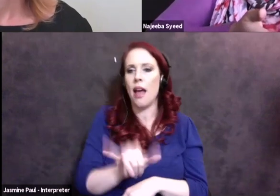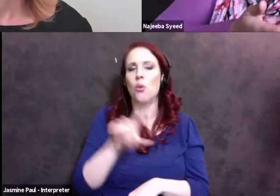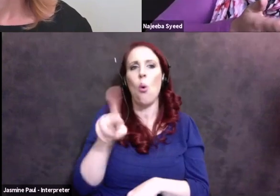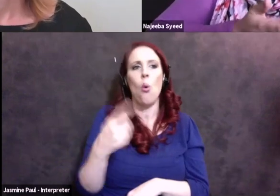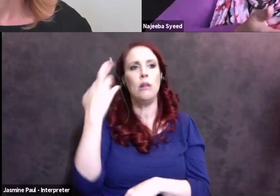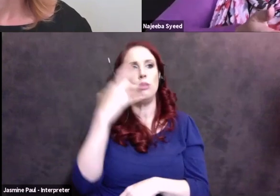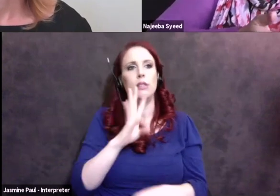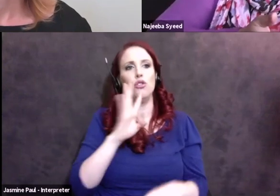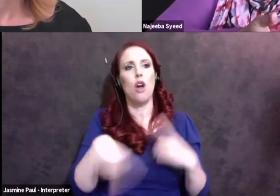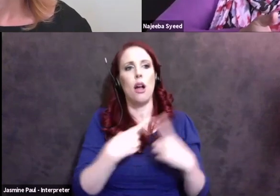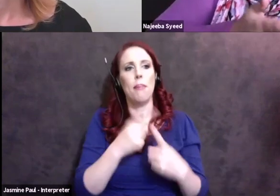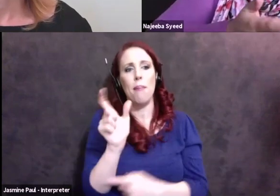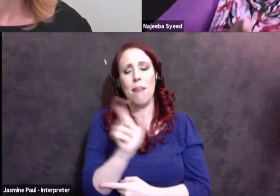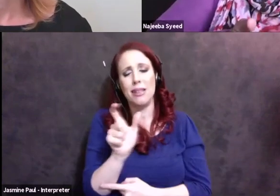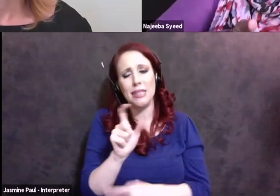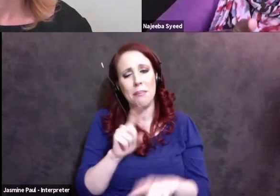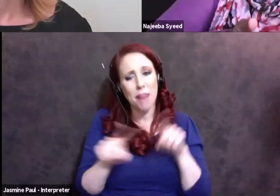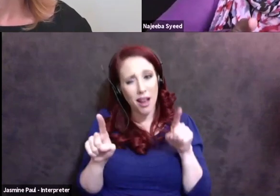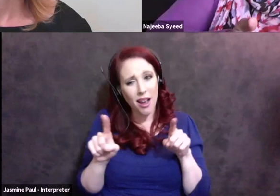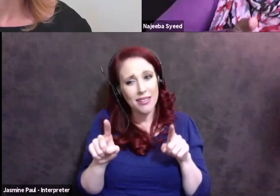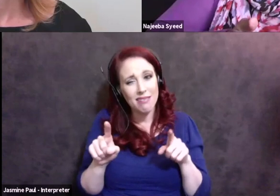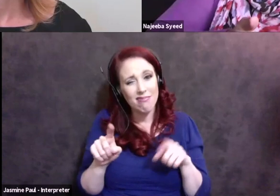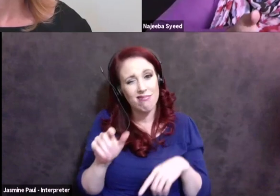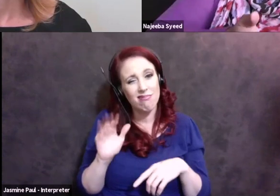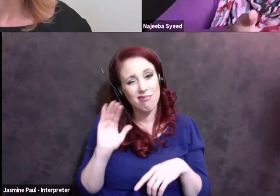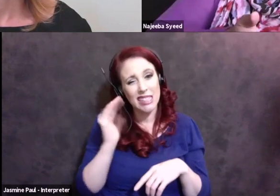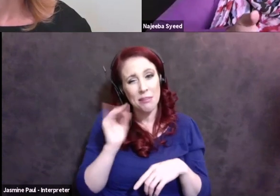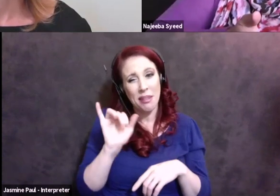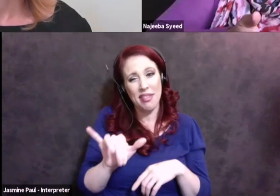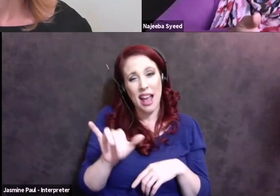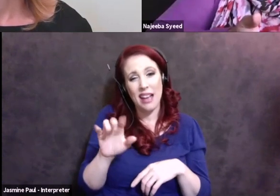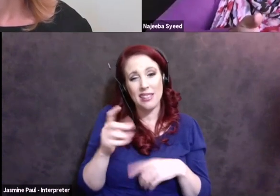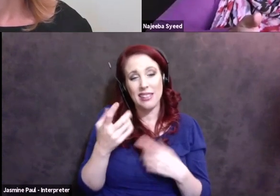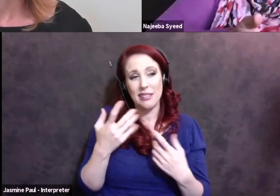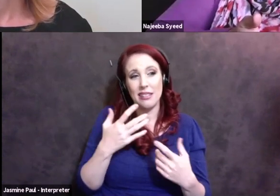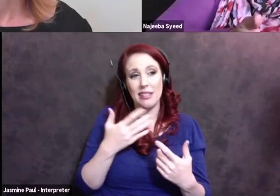I have to say, unfortunately, that's probably the strategy that's often used.